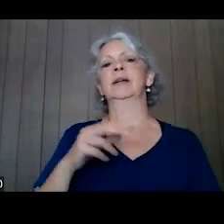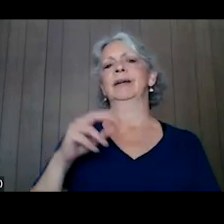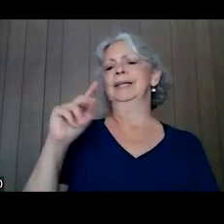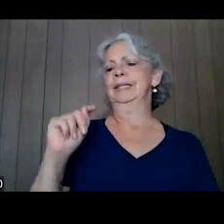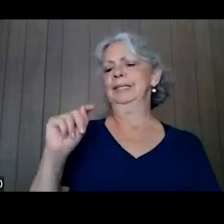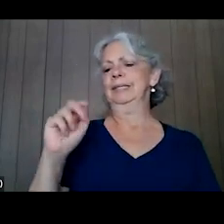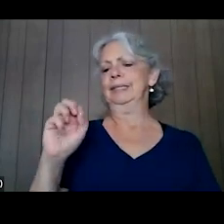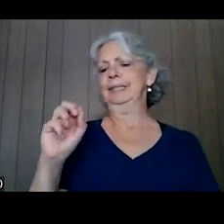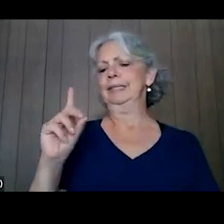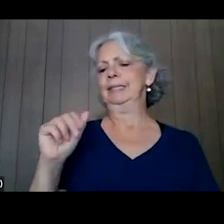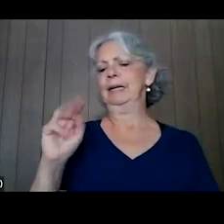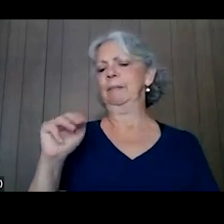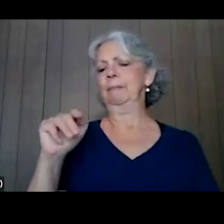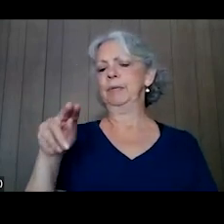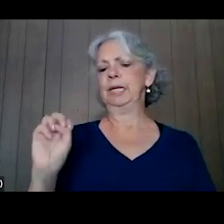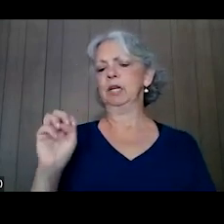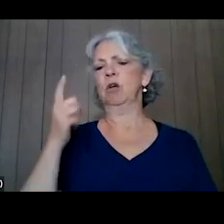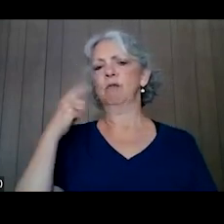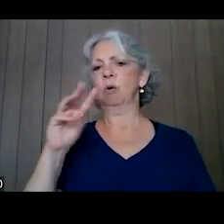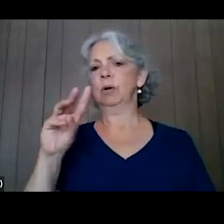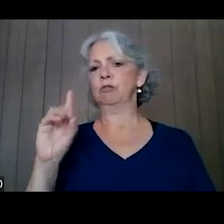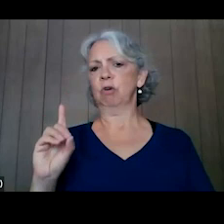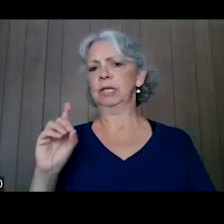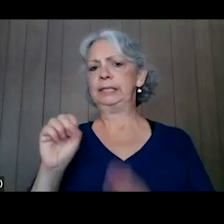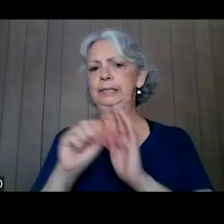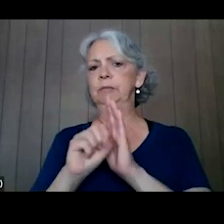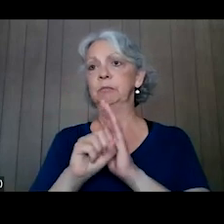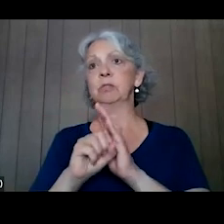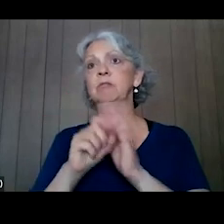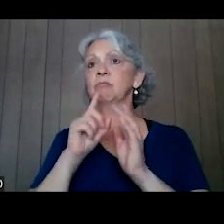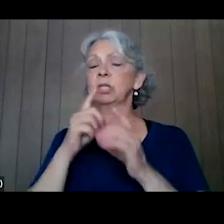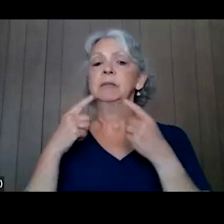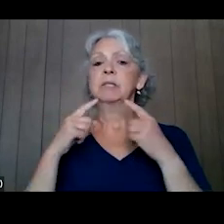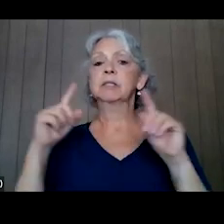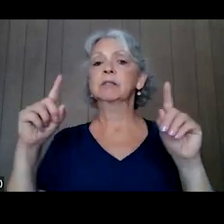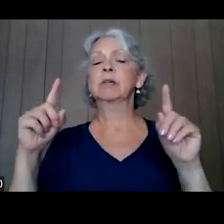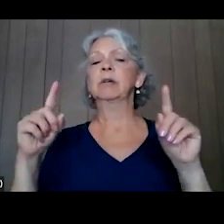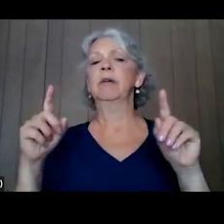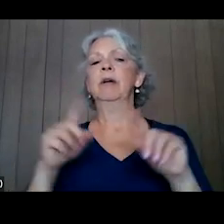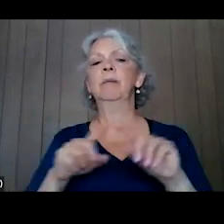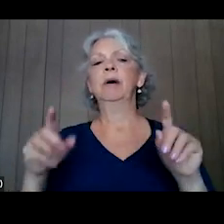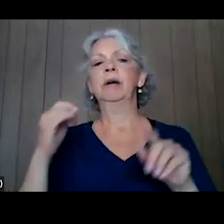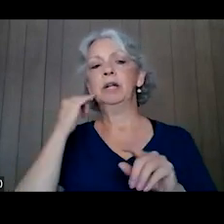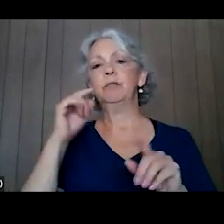and they're having a lot of success with that. But if you do go to the wrong hospital